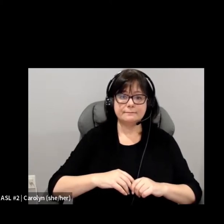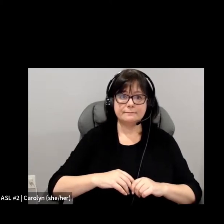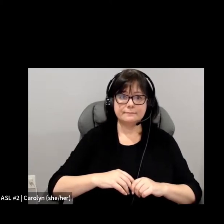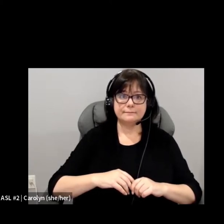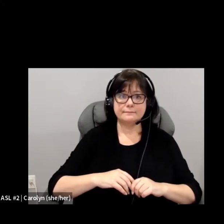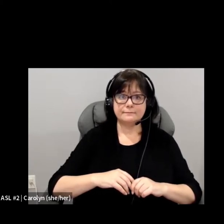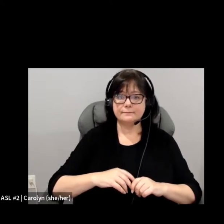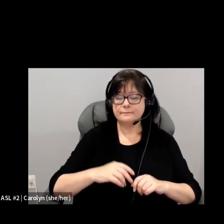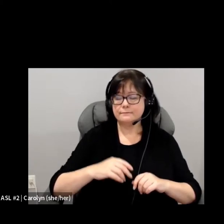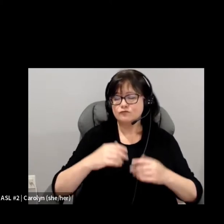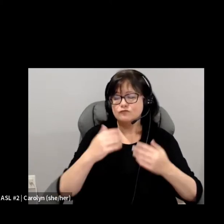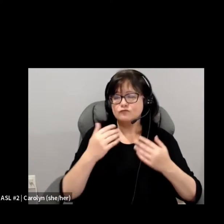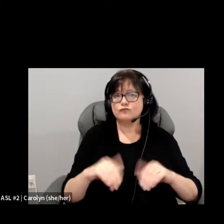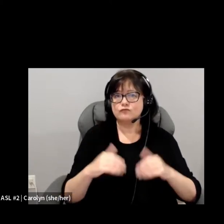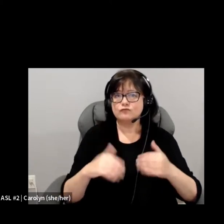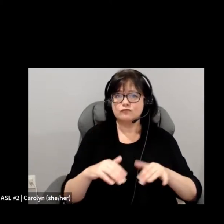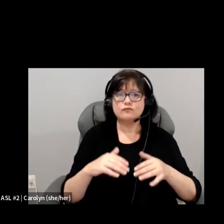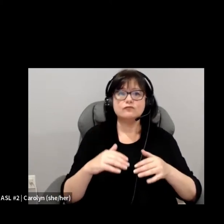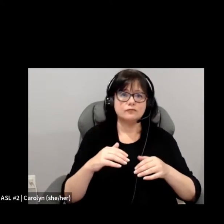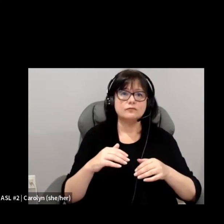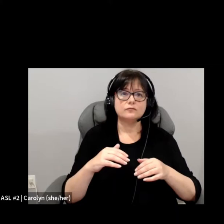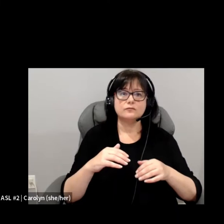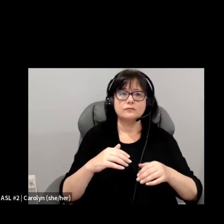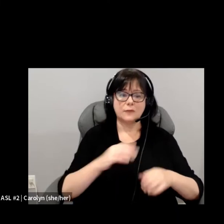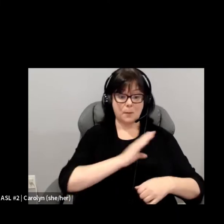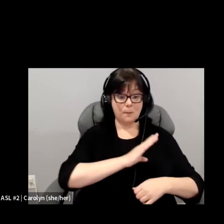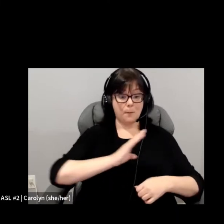MY COLLEAGUES AND I ARE ENGAGED IN ON THE BOARD.